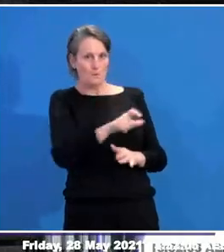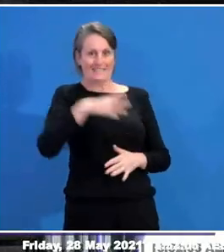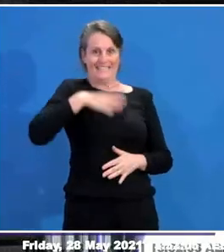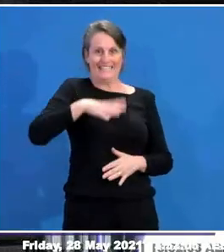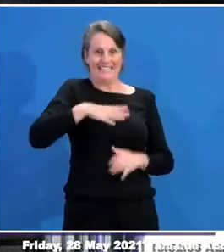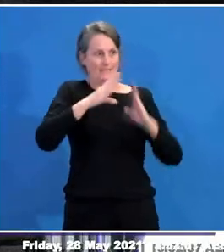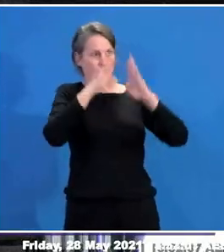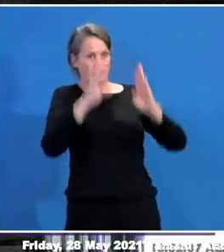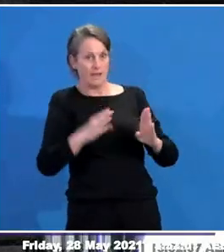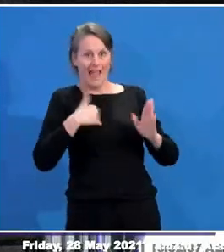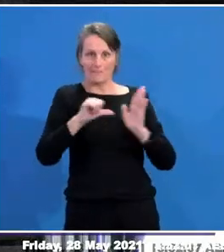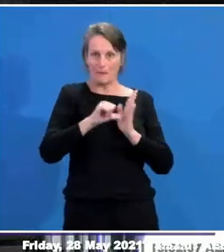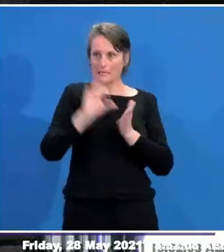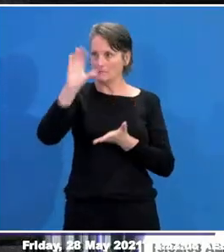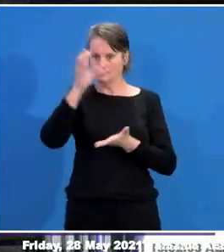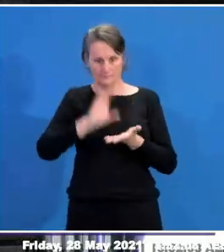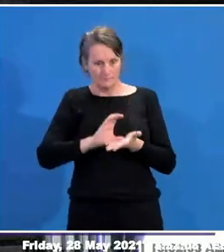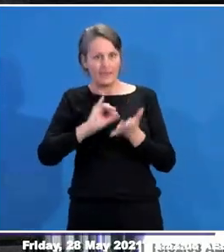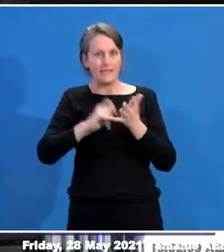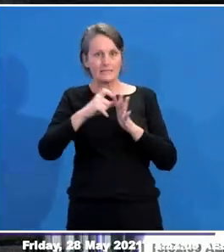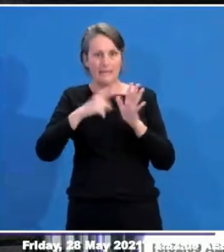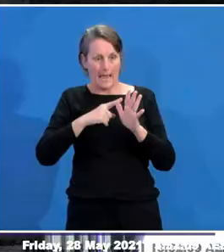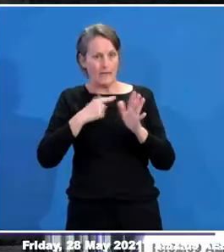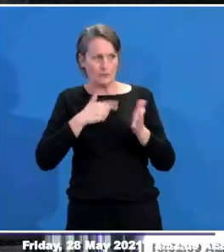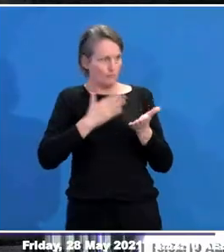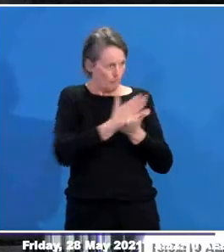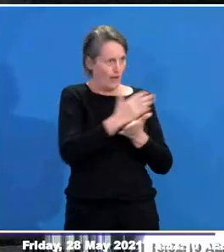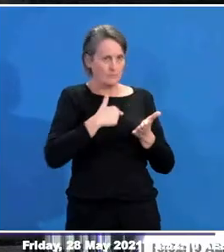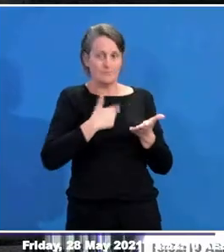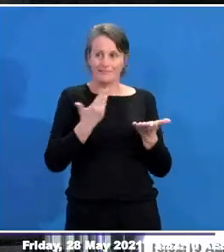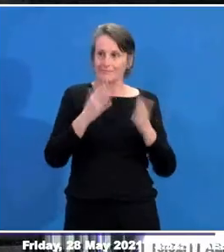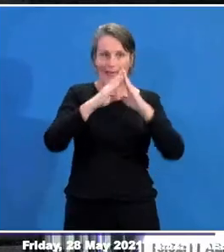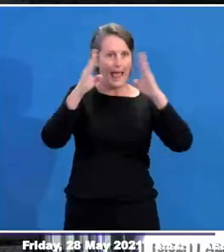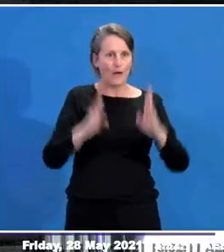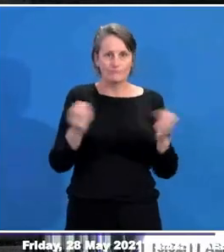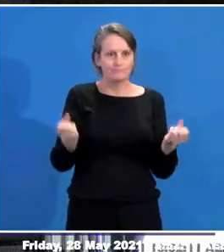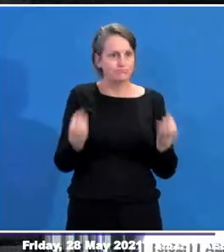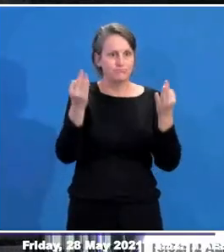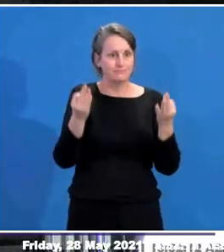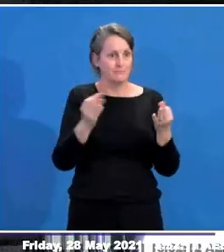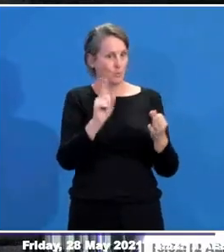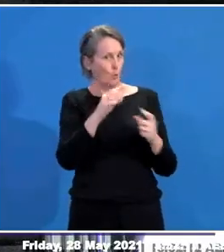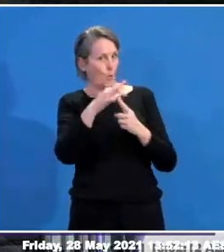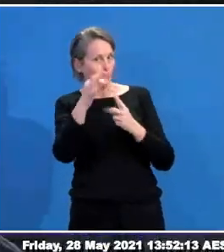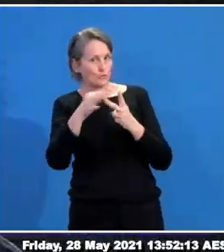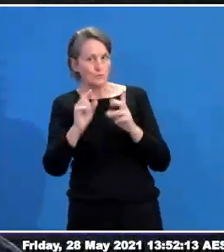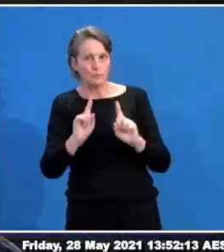If they have SDA funding, they are entitled, but the bricks and mortar aren't there, what is the option does that person have?